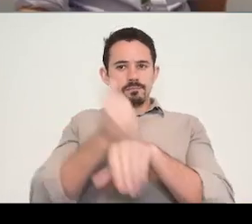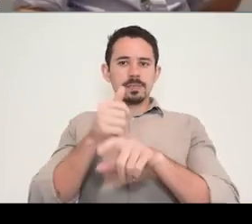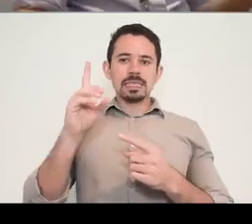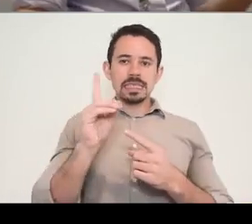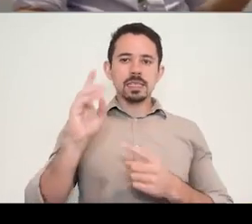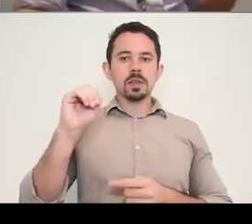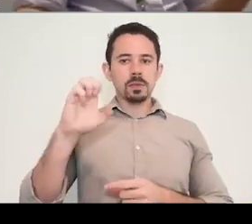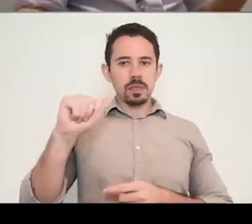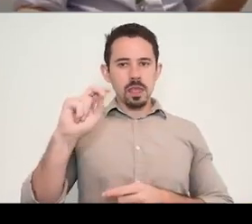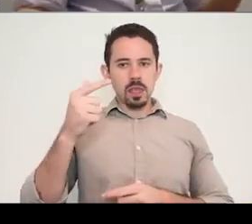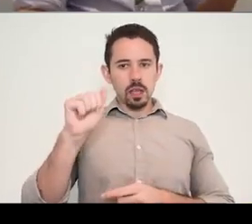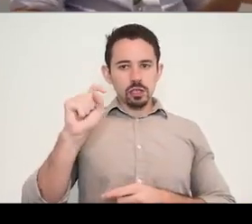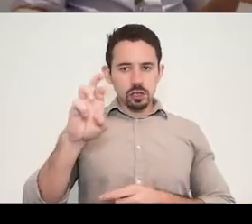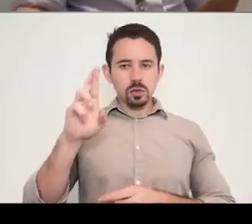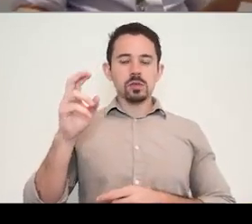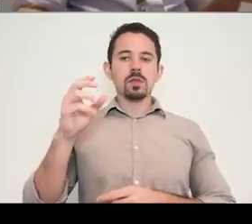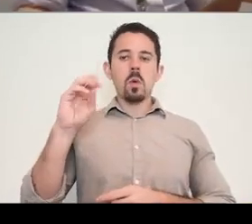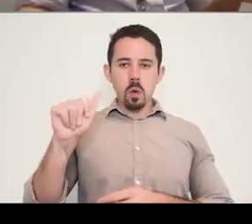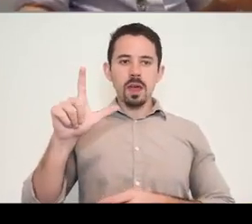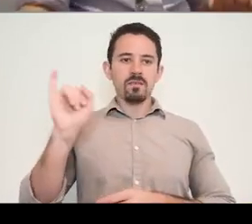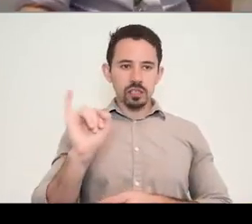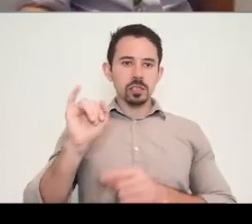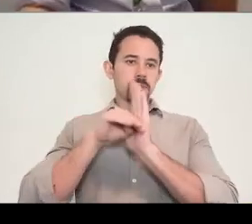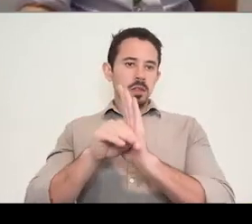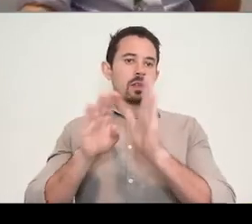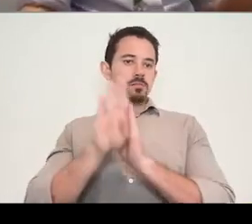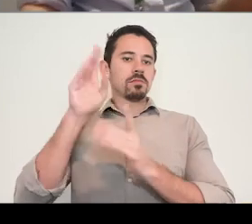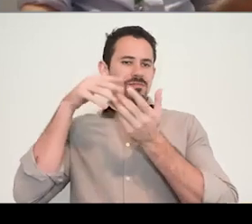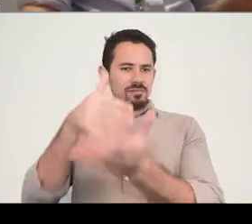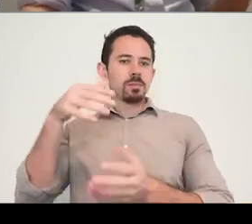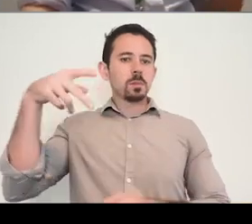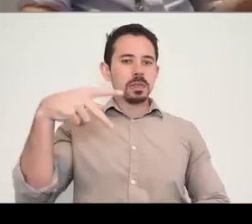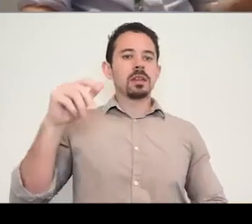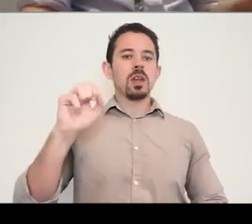an established Drosophila oral infection model that's been developed to study P. aeruginosa